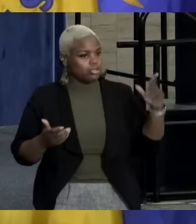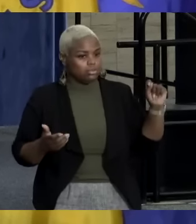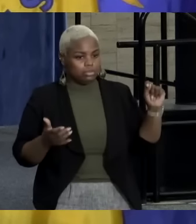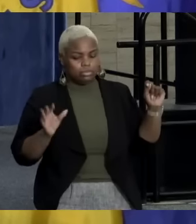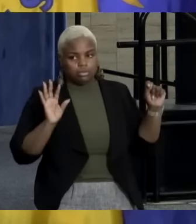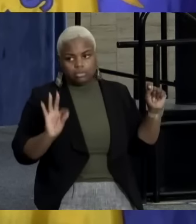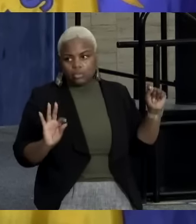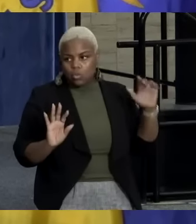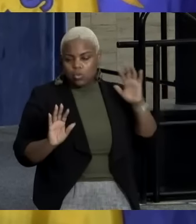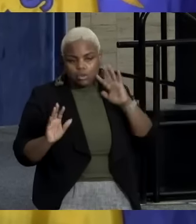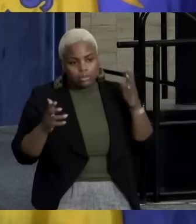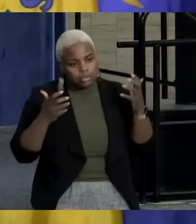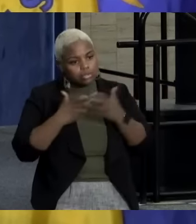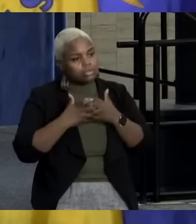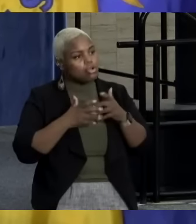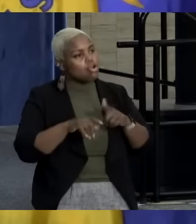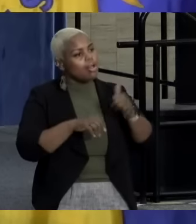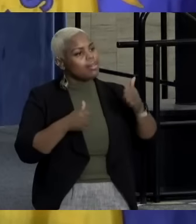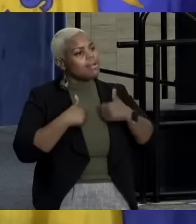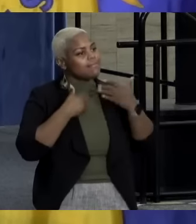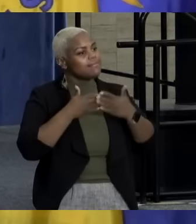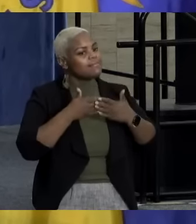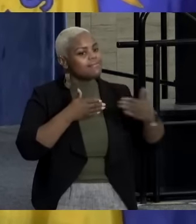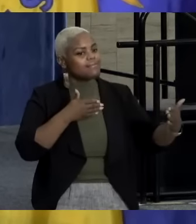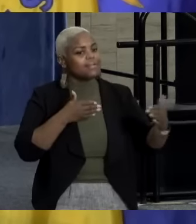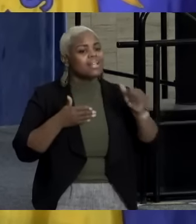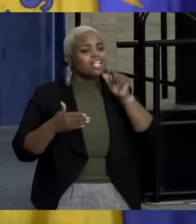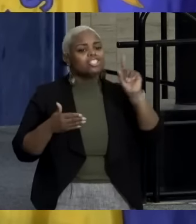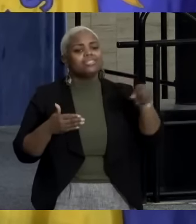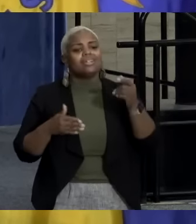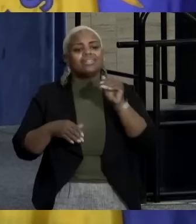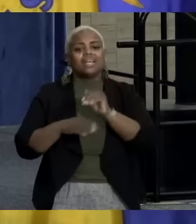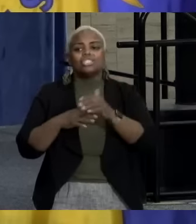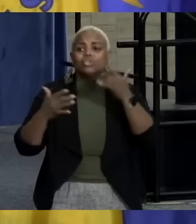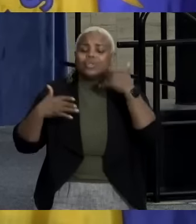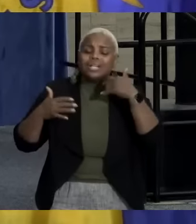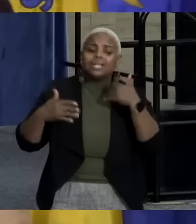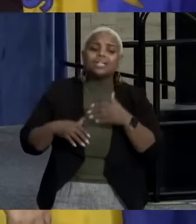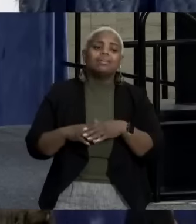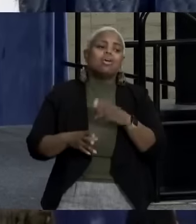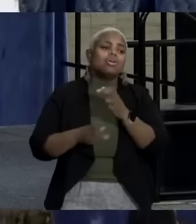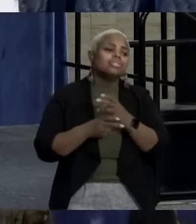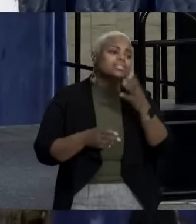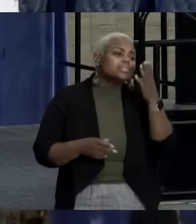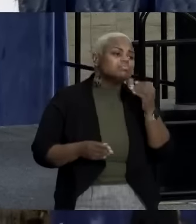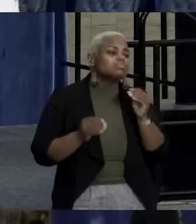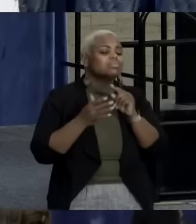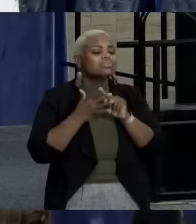It's not just to treat night sweats and difficulty sleeping. Thank you.